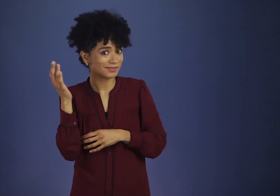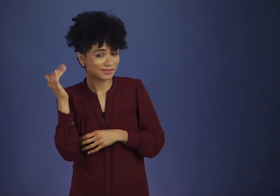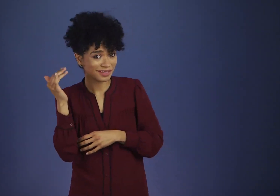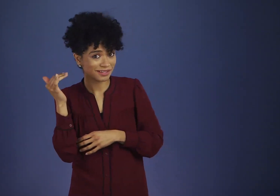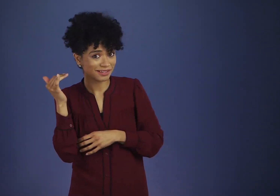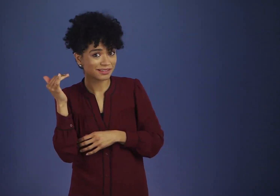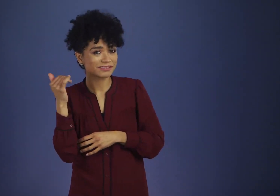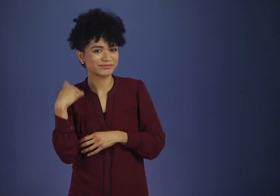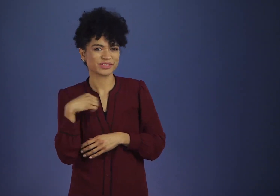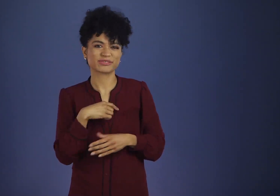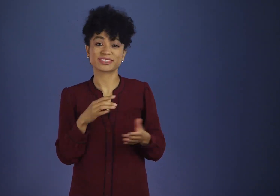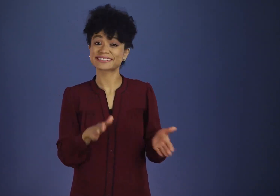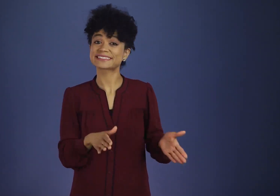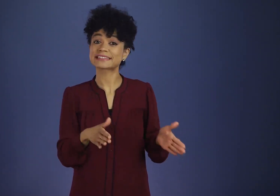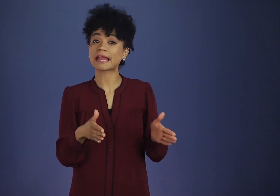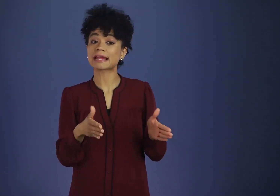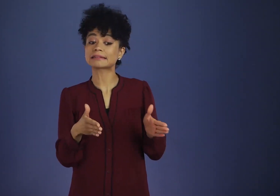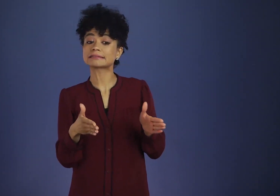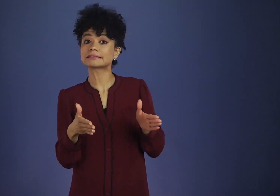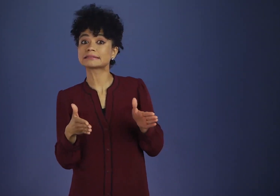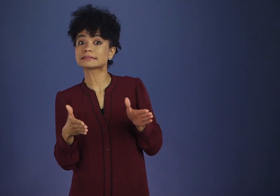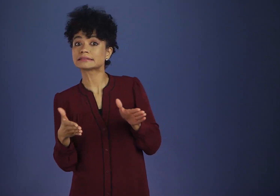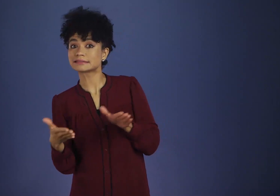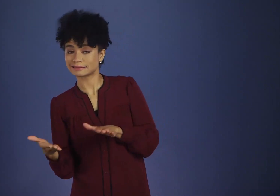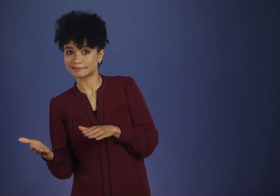and as willing to listen as the dying can be.